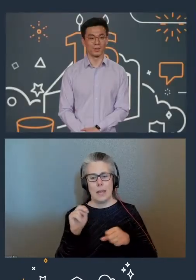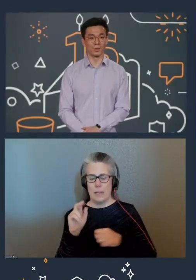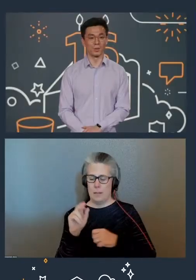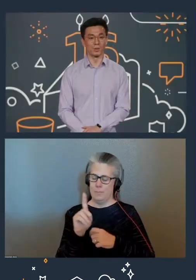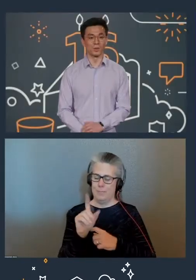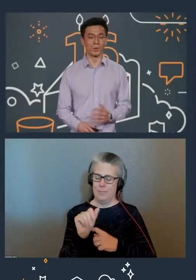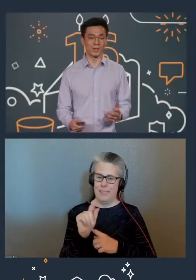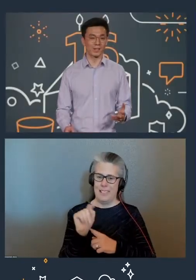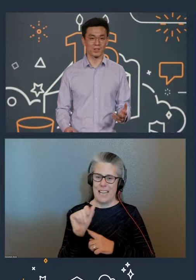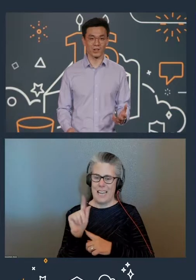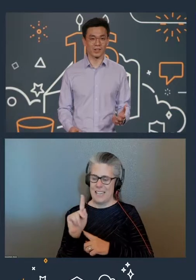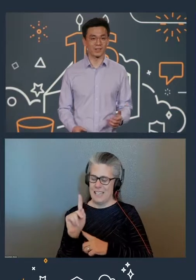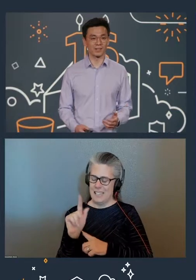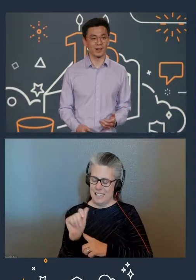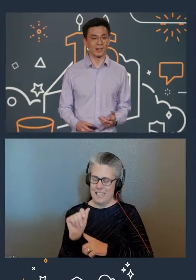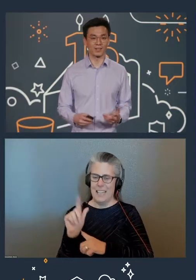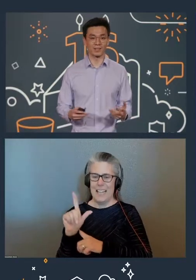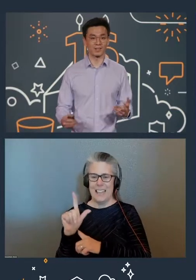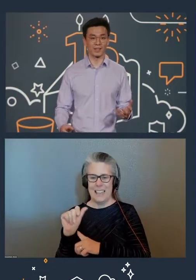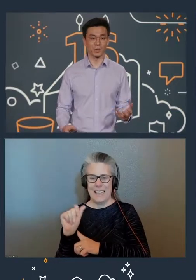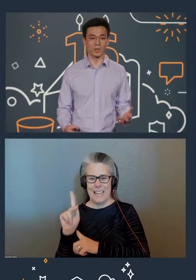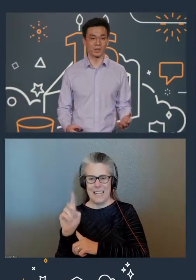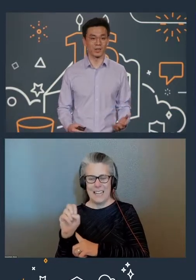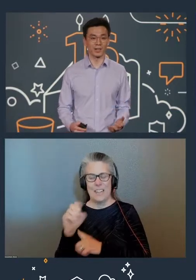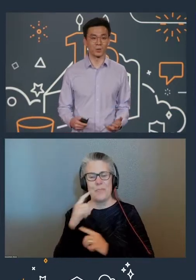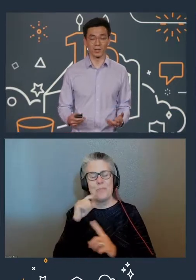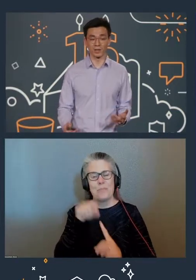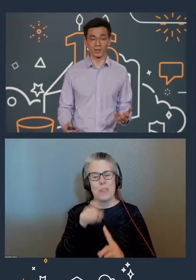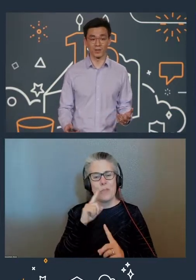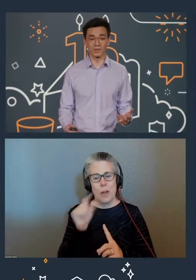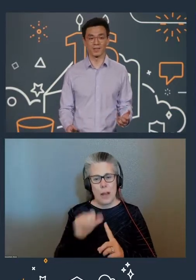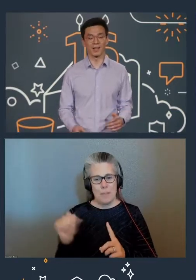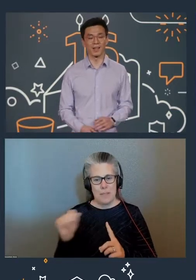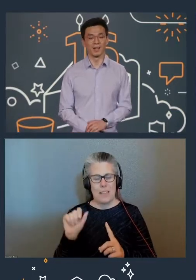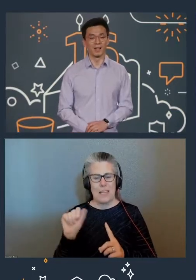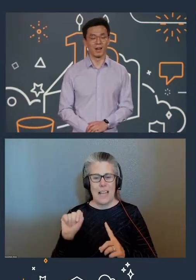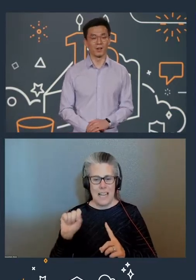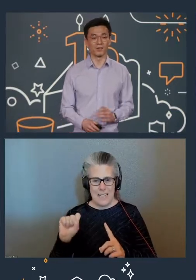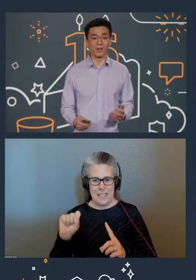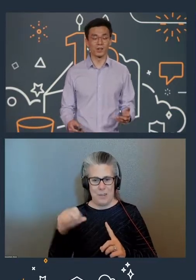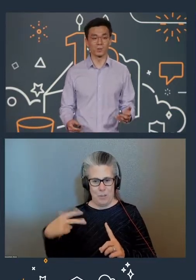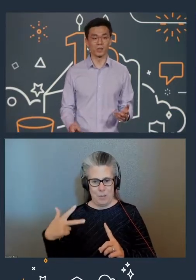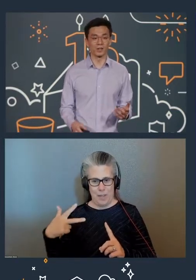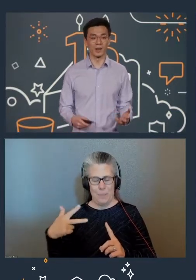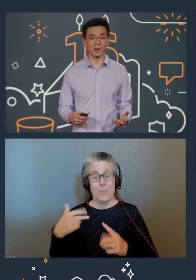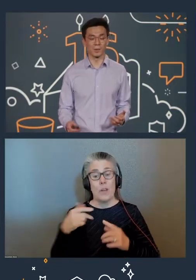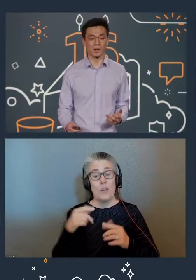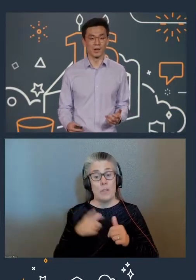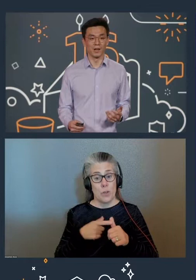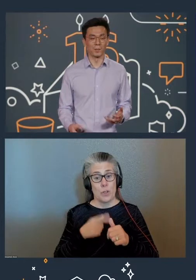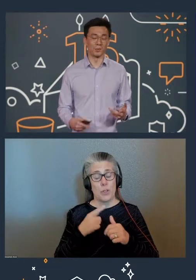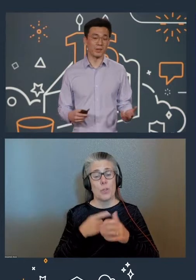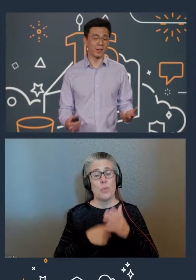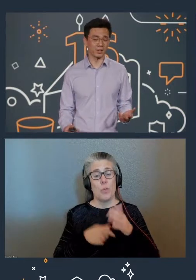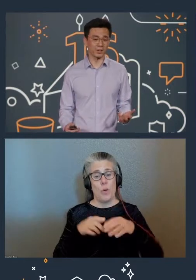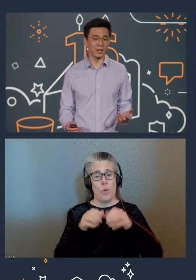So before we get started, just gonna take a quick look at what we gonna cover today. First, we're gonna talk about a brief history